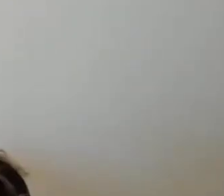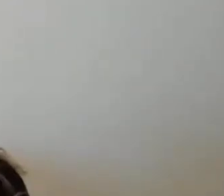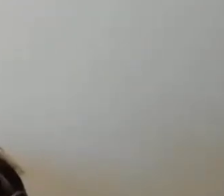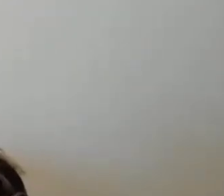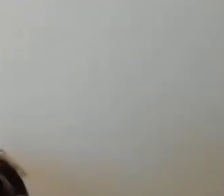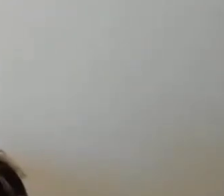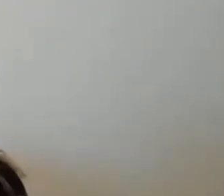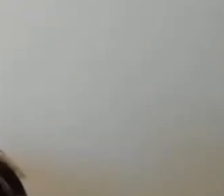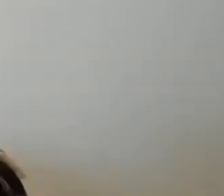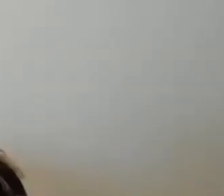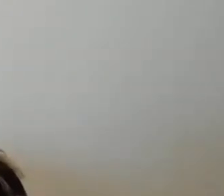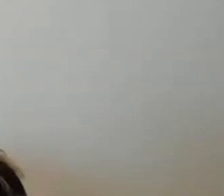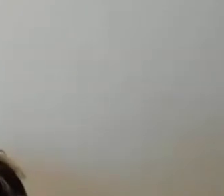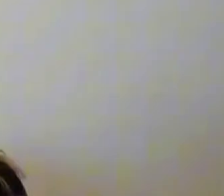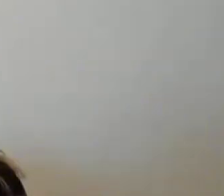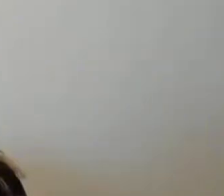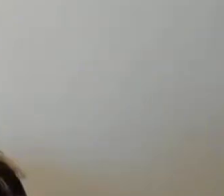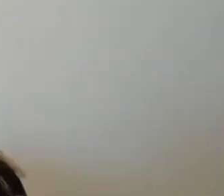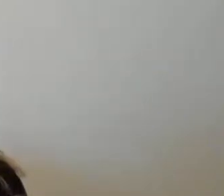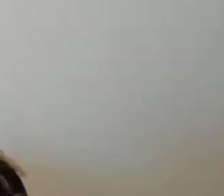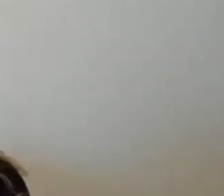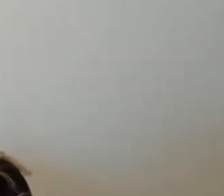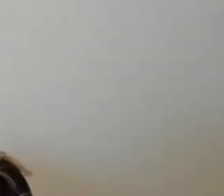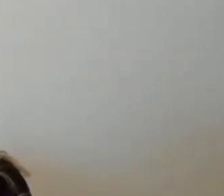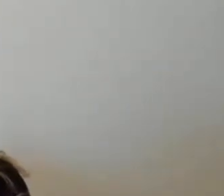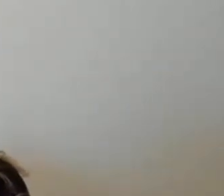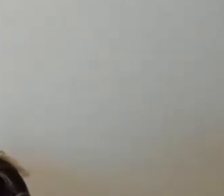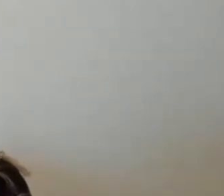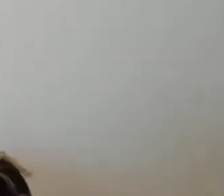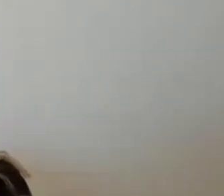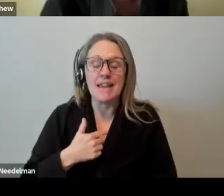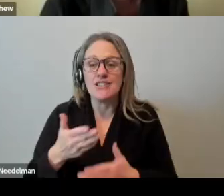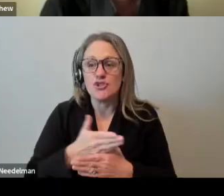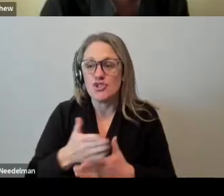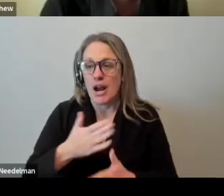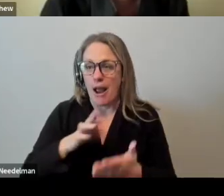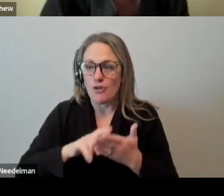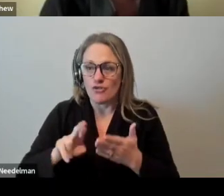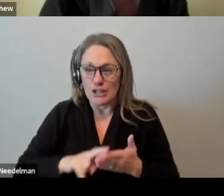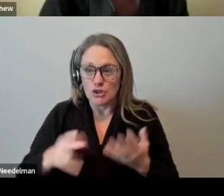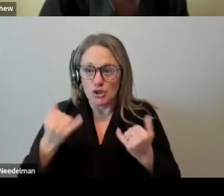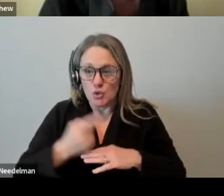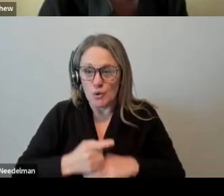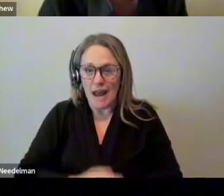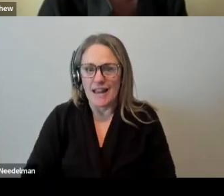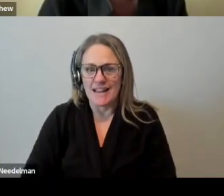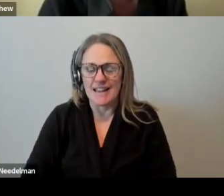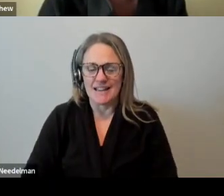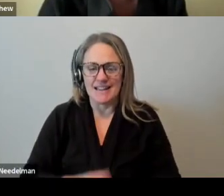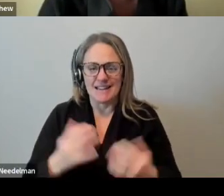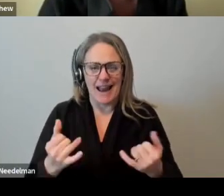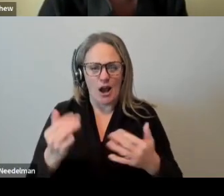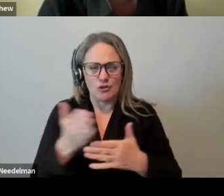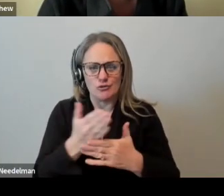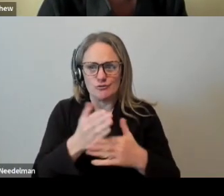Thank you so much for inviting me to share some of my research today. I'm screen sharing, you should see my slides now if